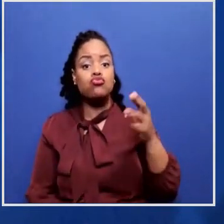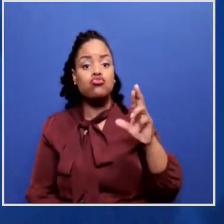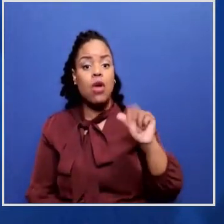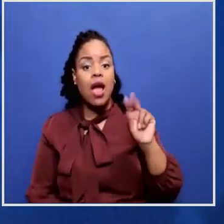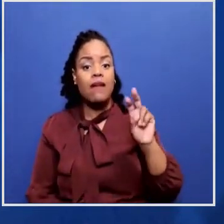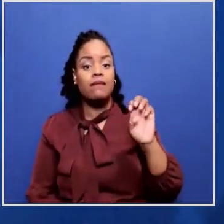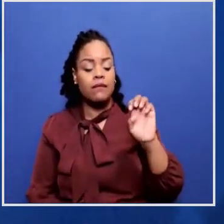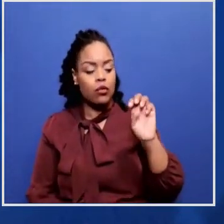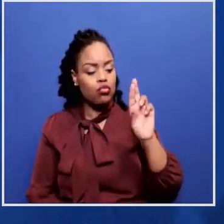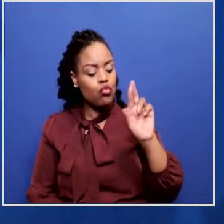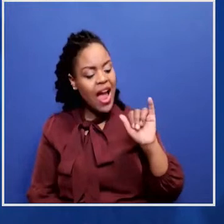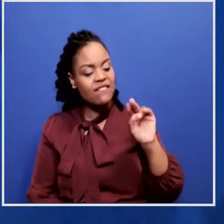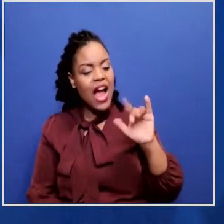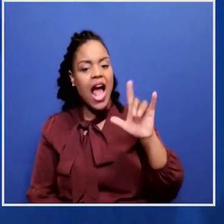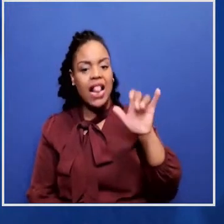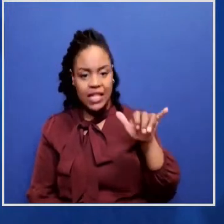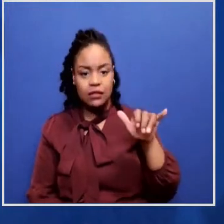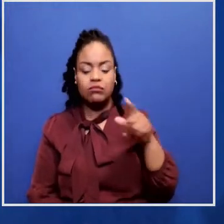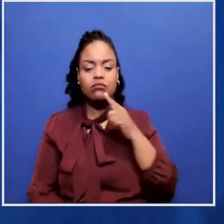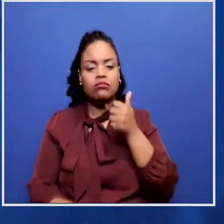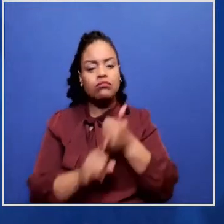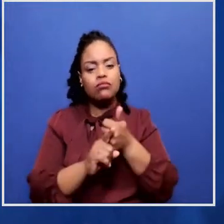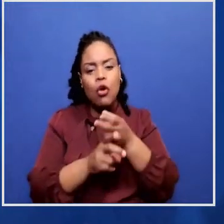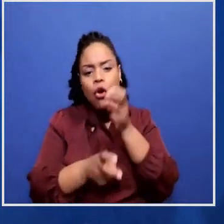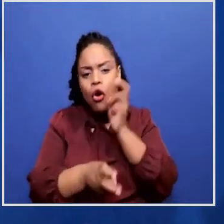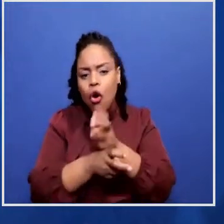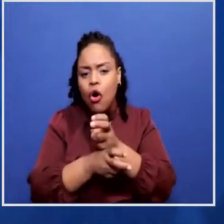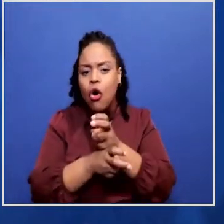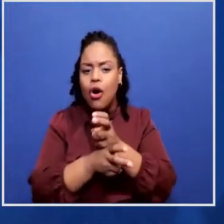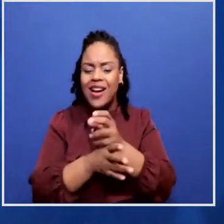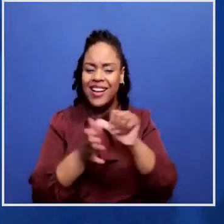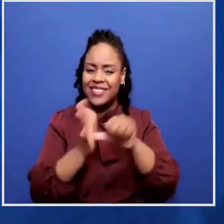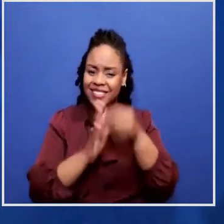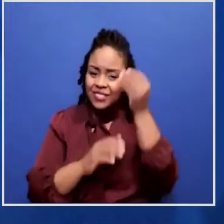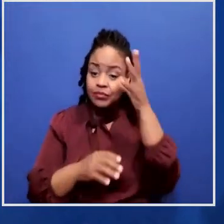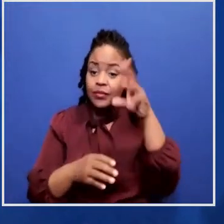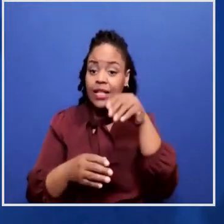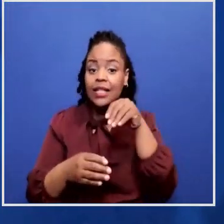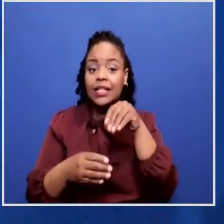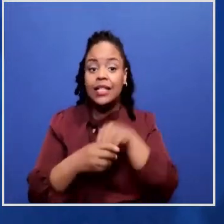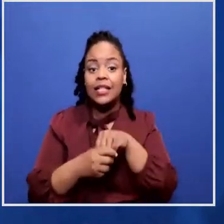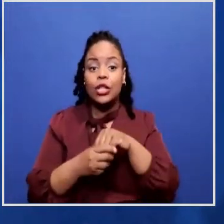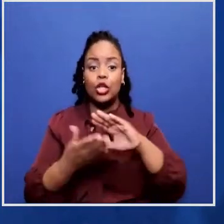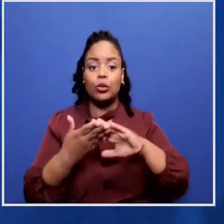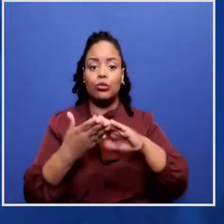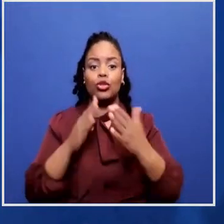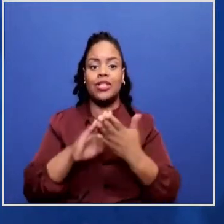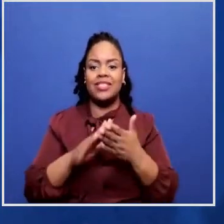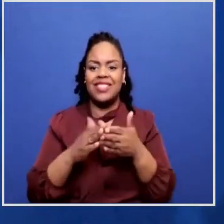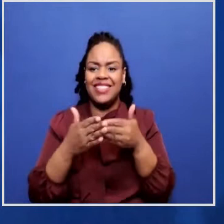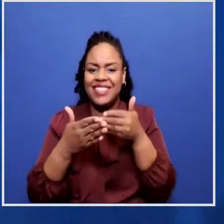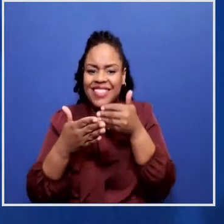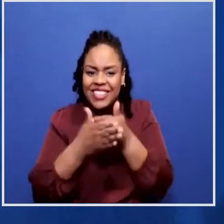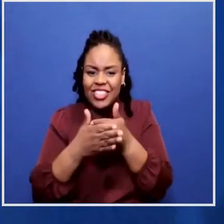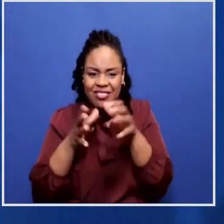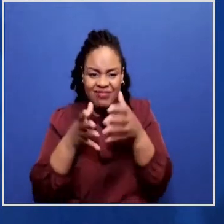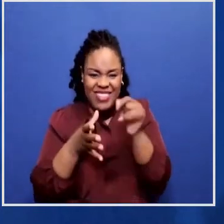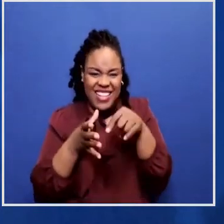QUESTION. BECAUSE WHERE I GREW UP, IN THE RIO GRANDE VALLEY, COVID HAS HIT HARD.